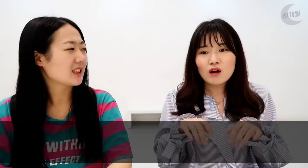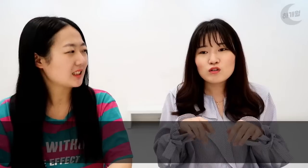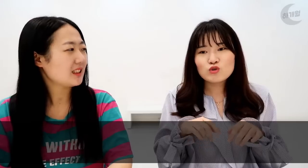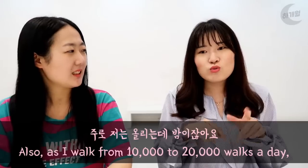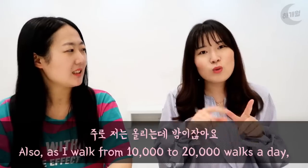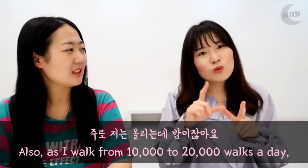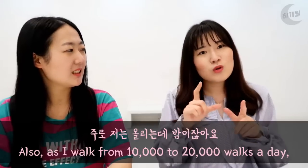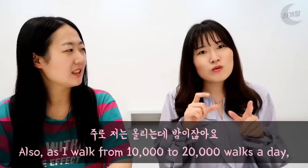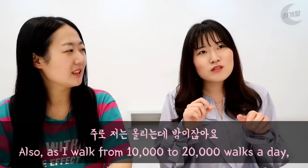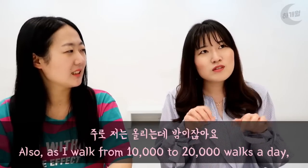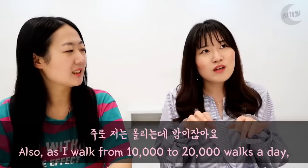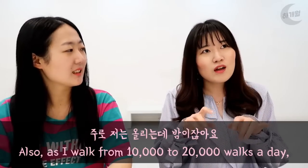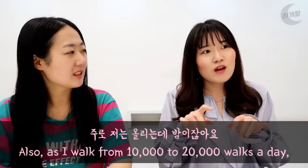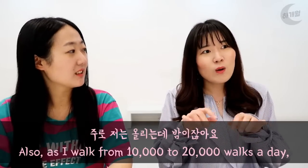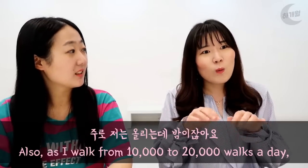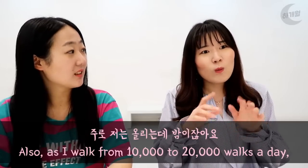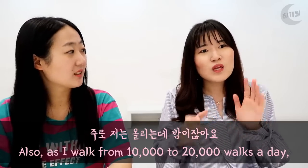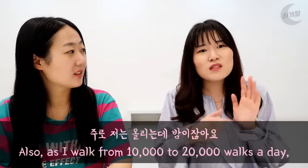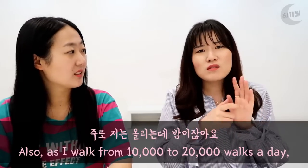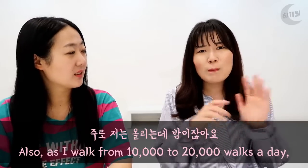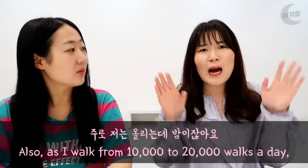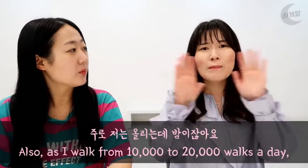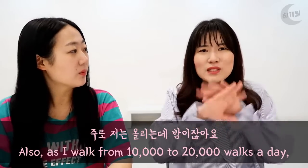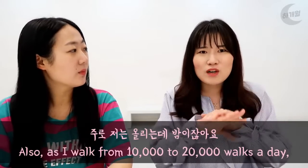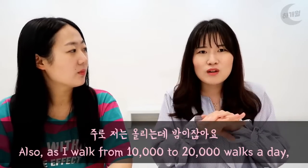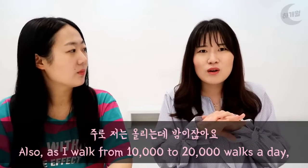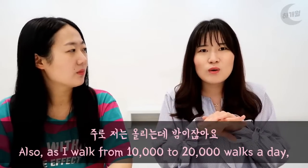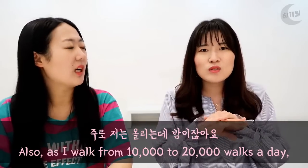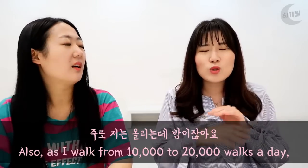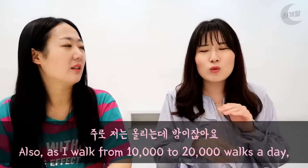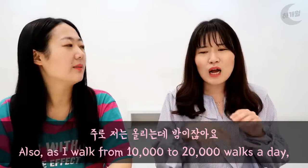Also, as I walk from 10,000 to 20,000 walks a day,